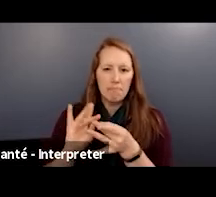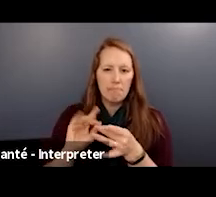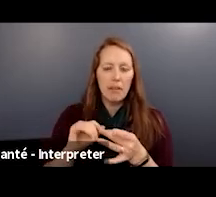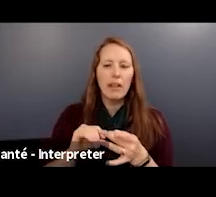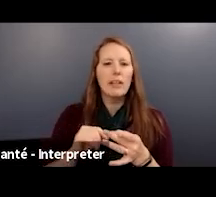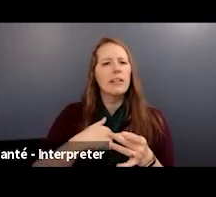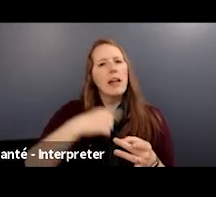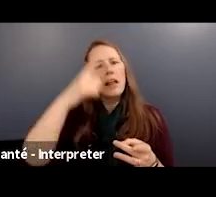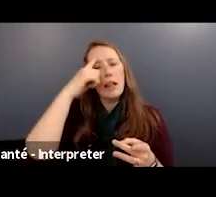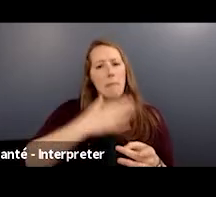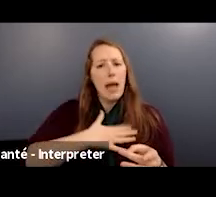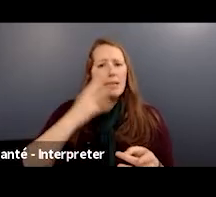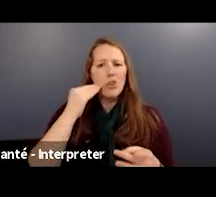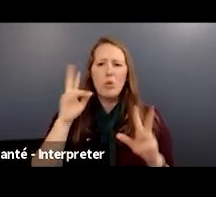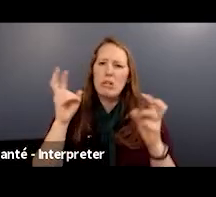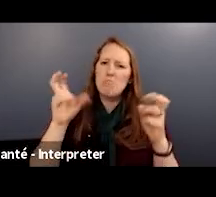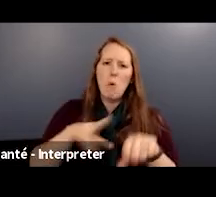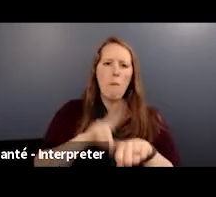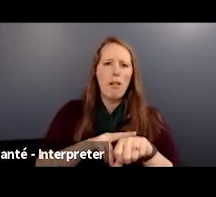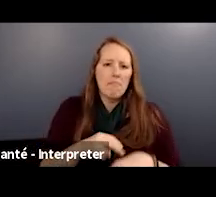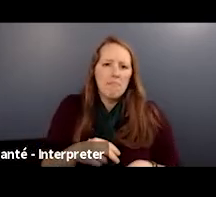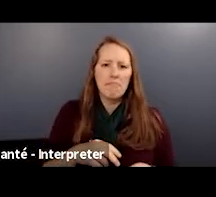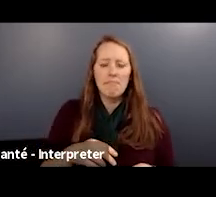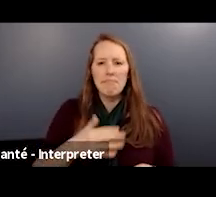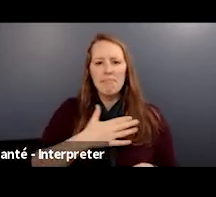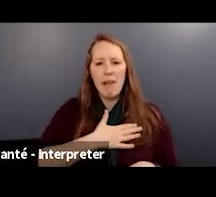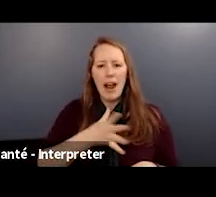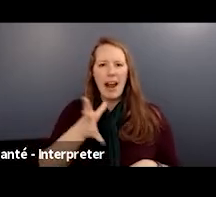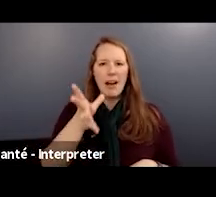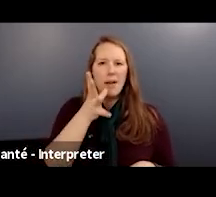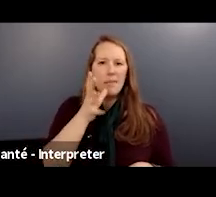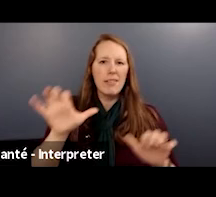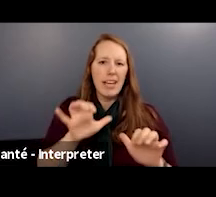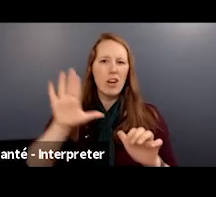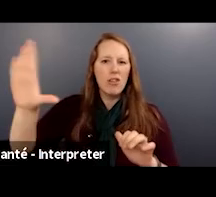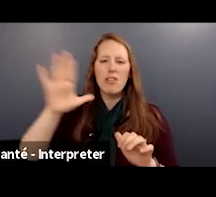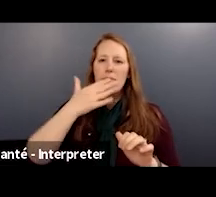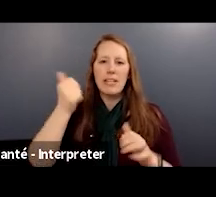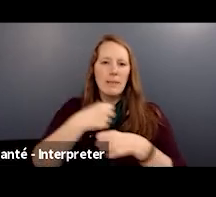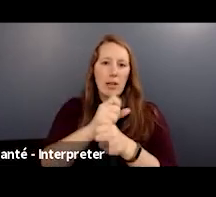My mom did her best to make sure that I had a life that I really enjoyed,